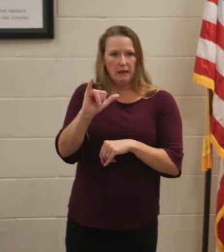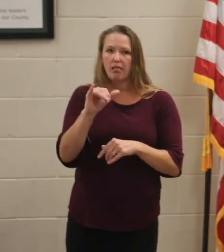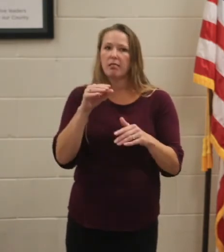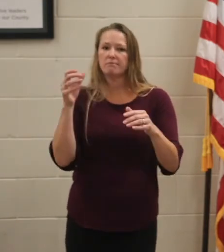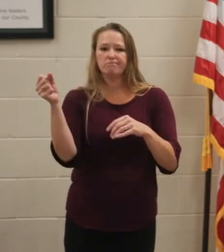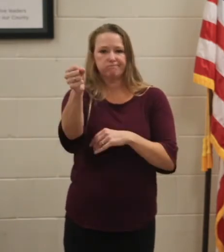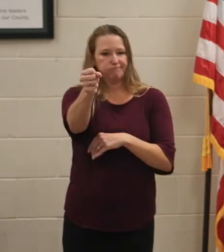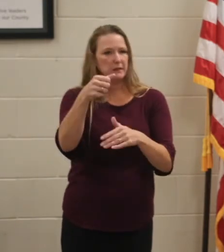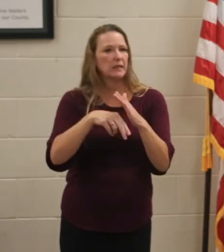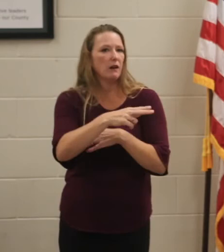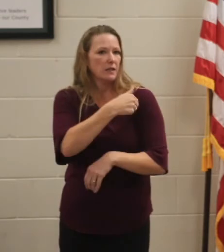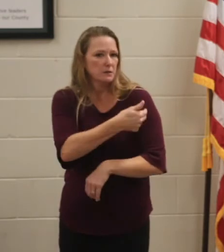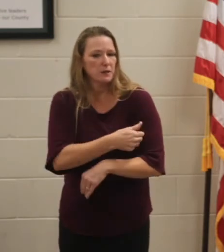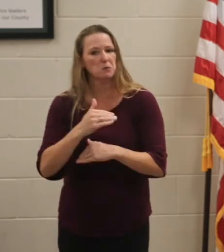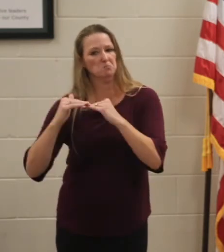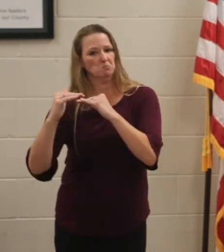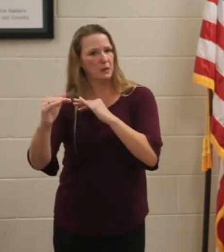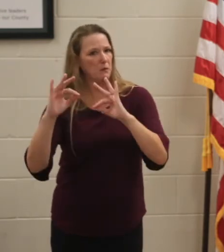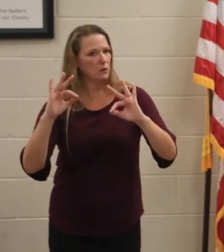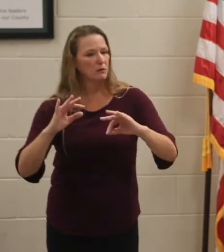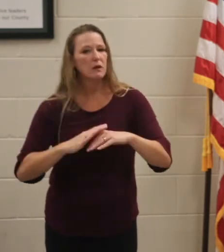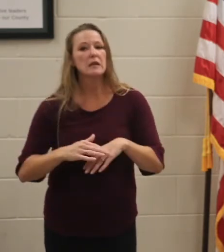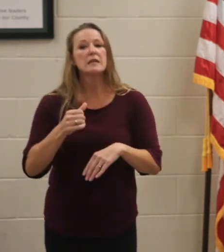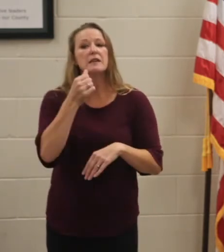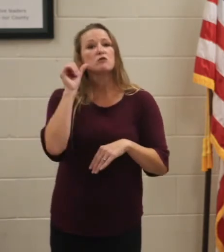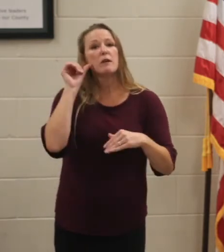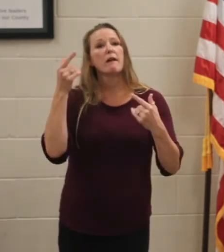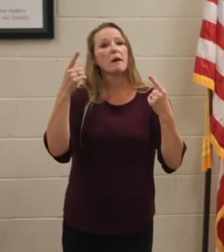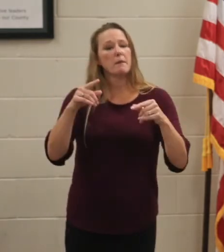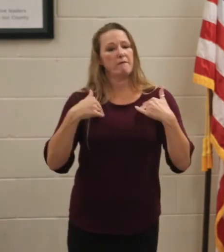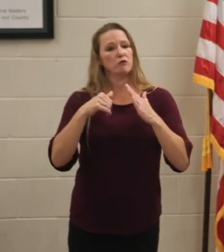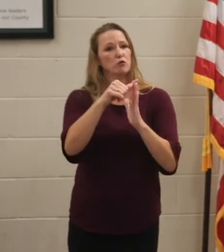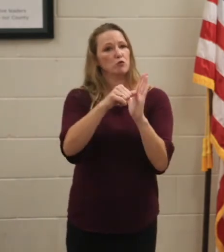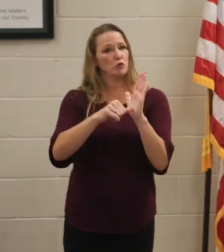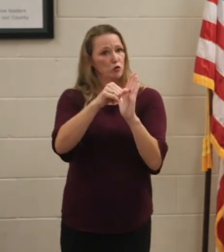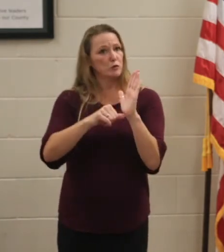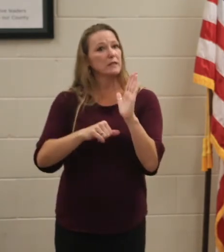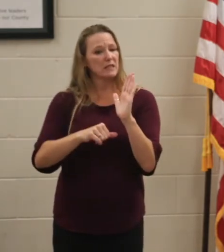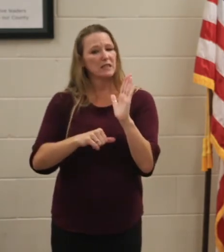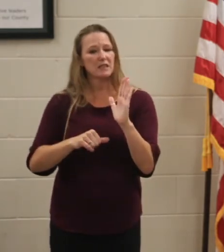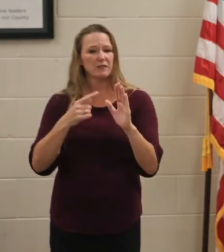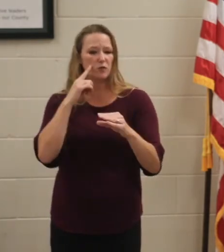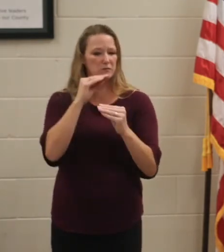He underwent surgery yesterday for his injury sustained from being shot.